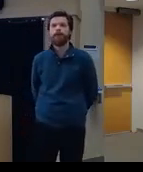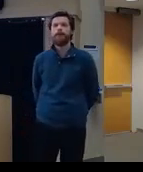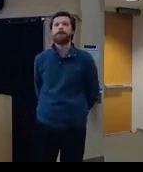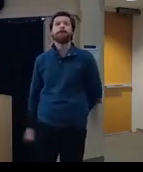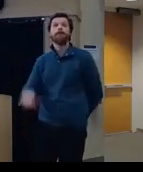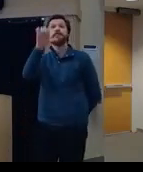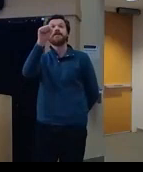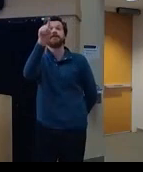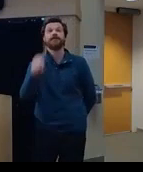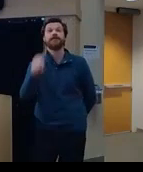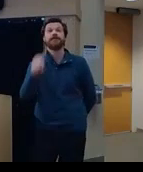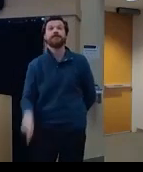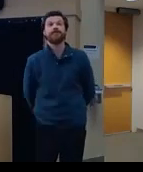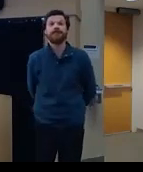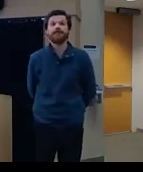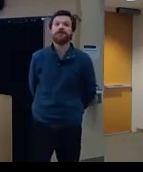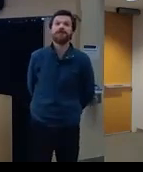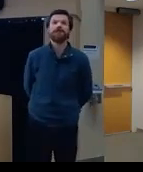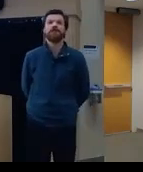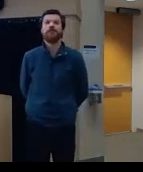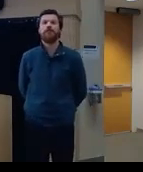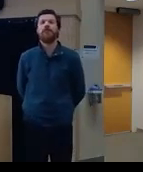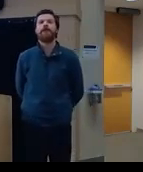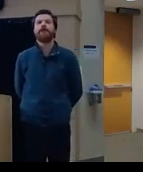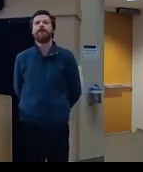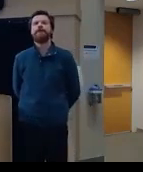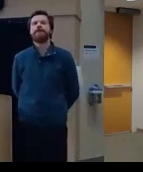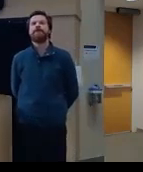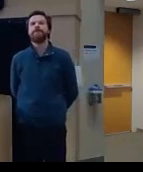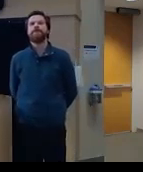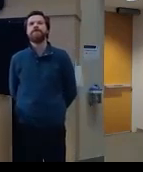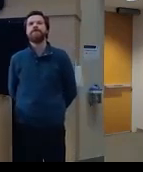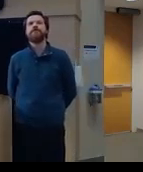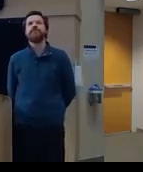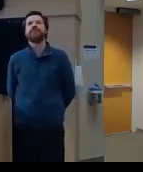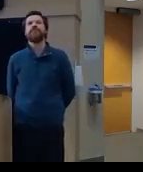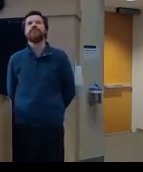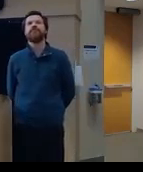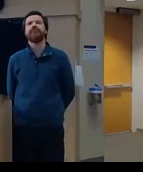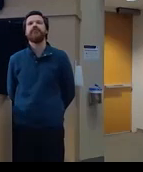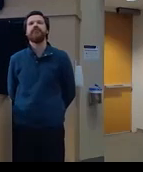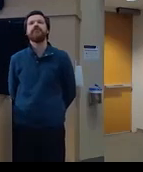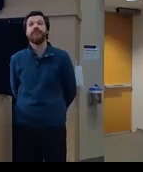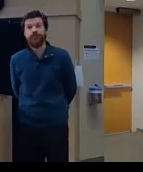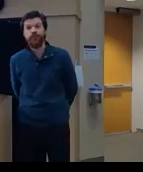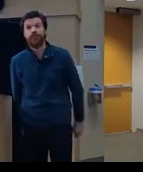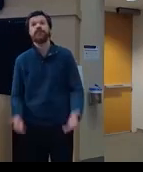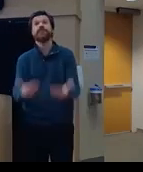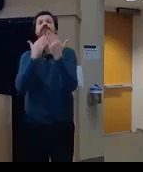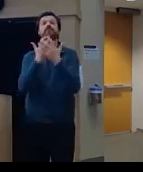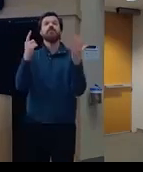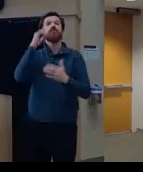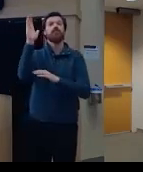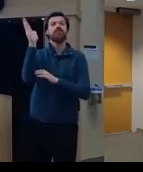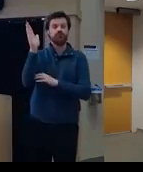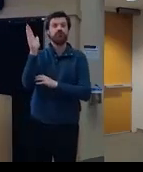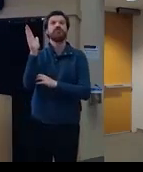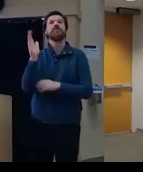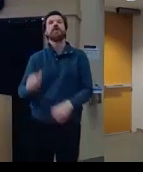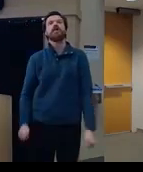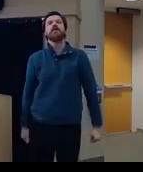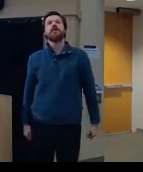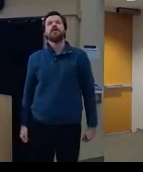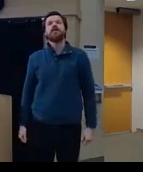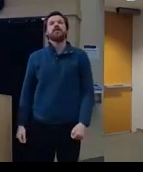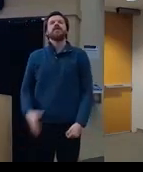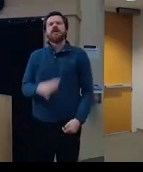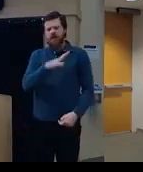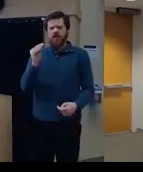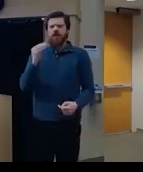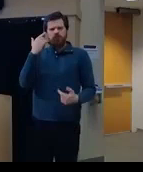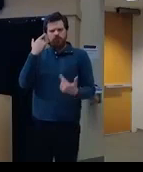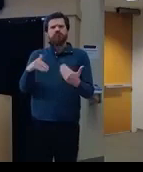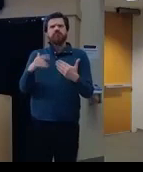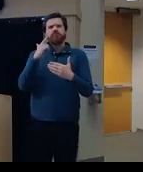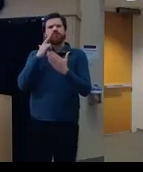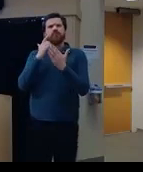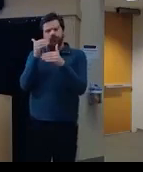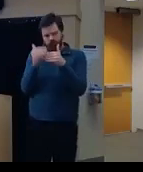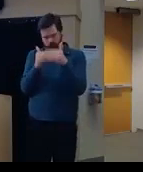yes thank you so much for your presentation um and for really walking us through um not just um